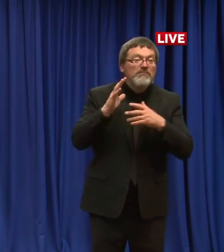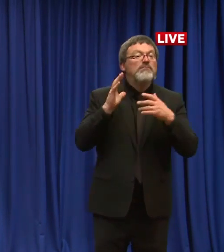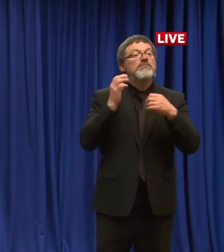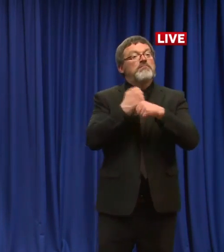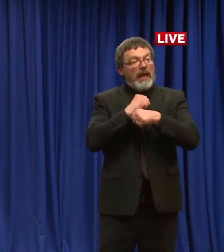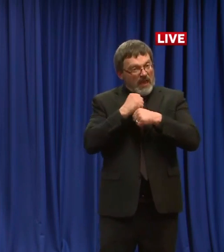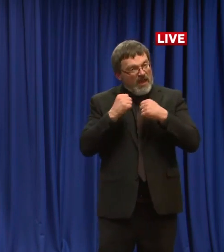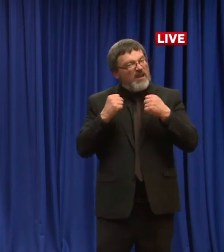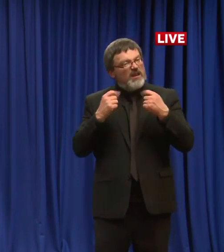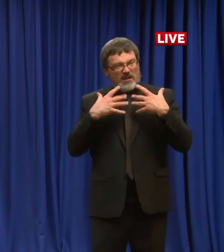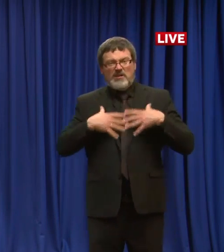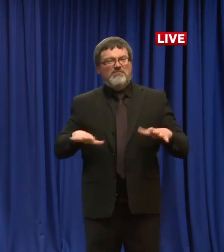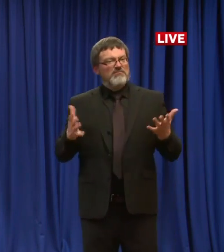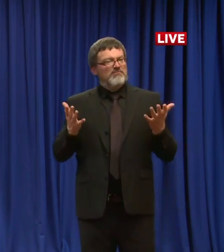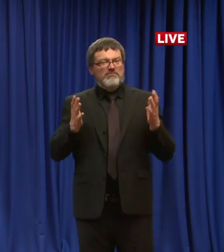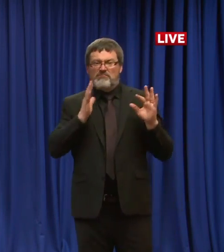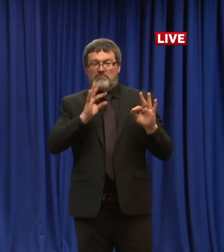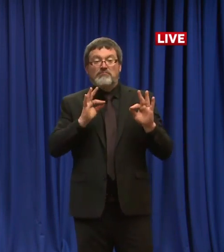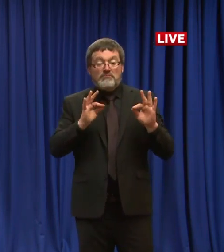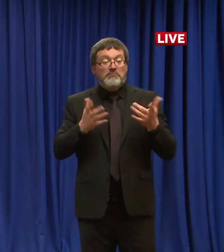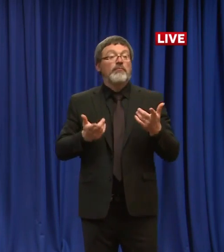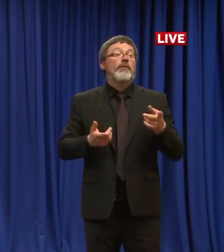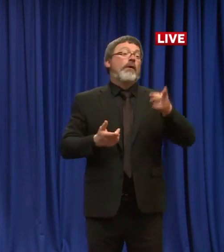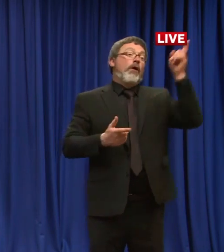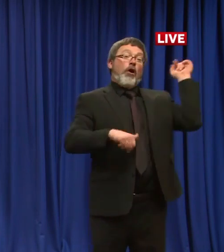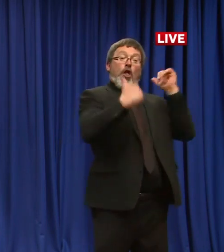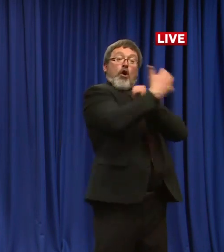WE HAVE COMMERCIAL PARTNERS ASSISTING WITH US.